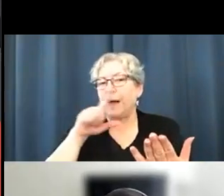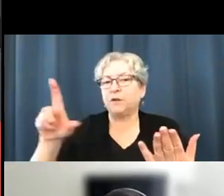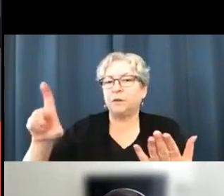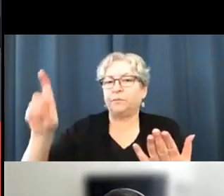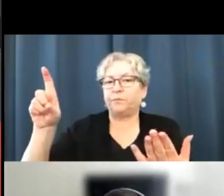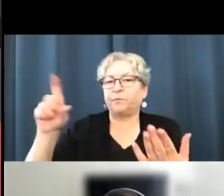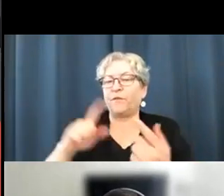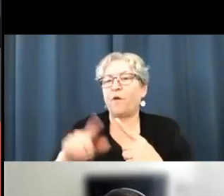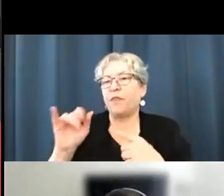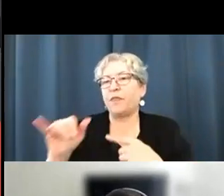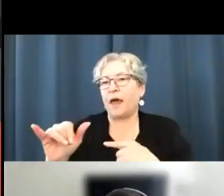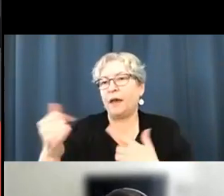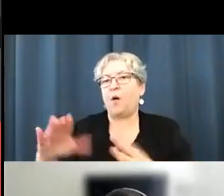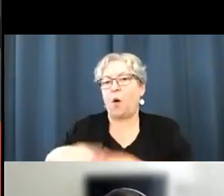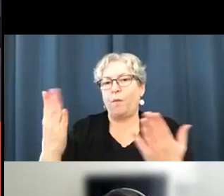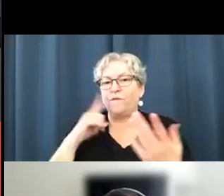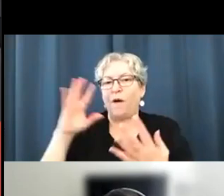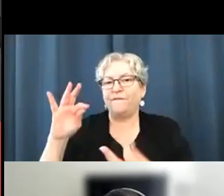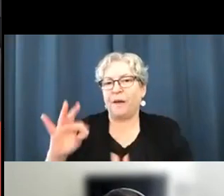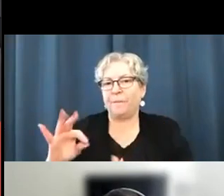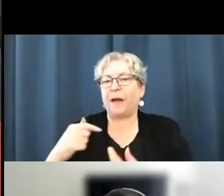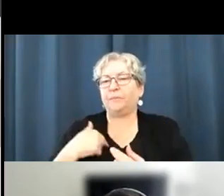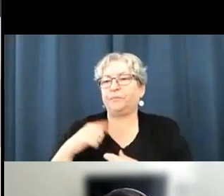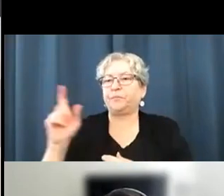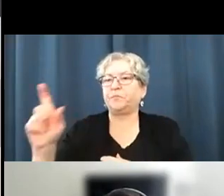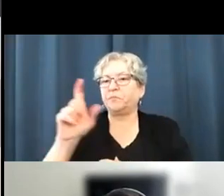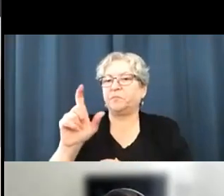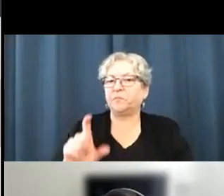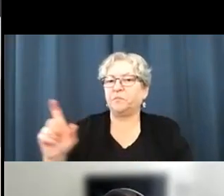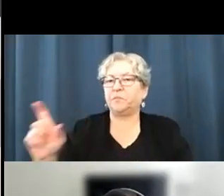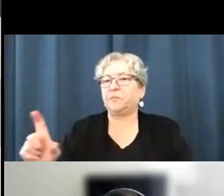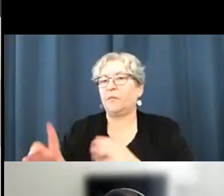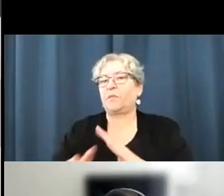So, the feedback form is now open and I can click around. And if I click out of here, it'll close